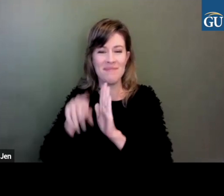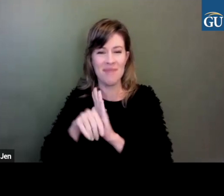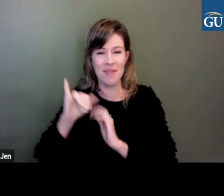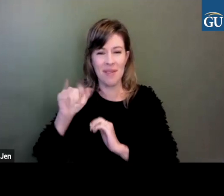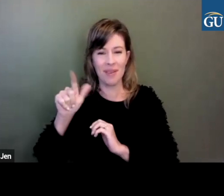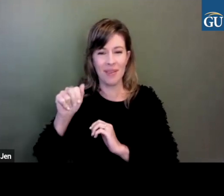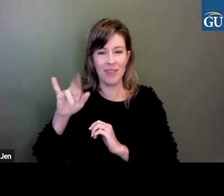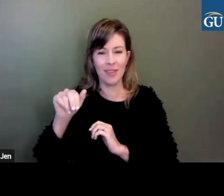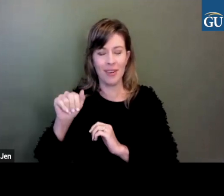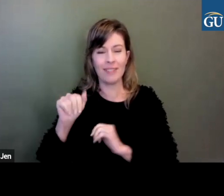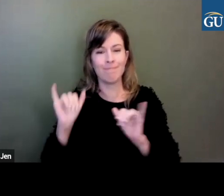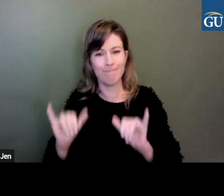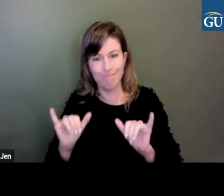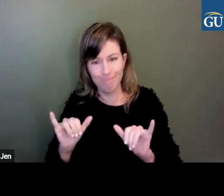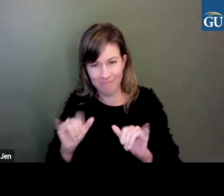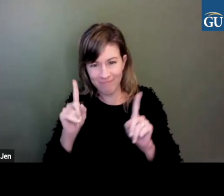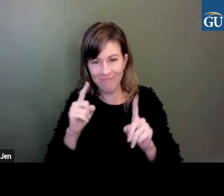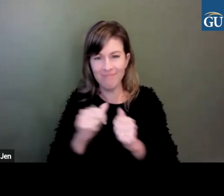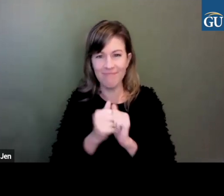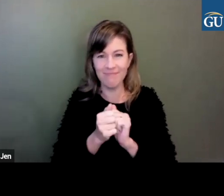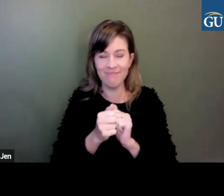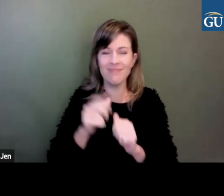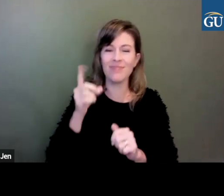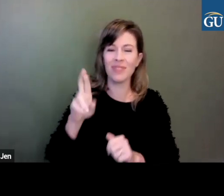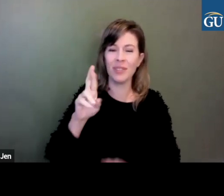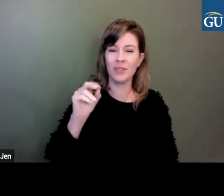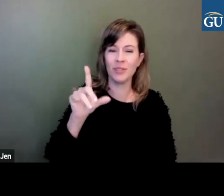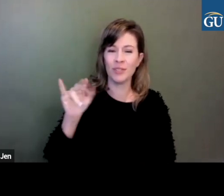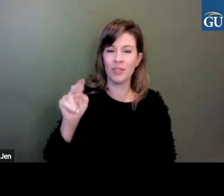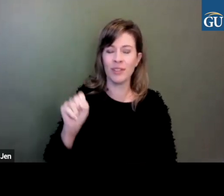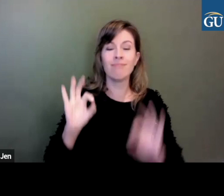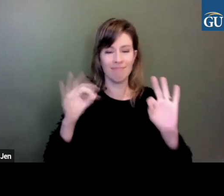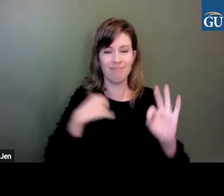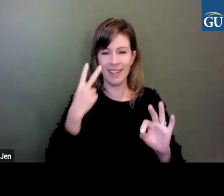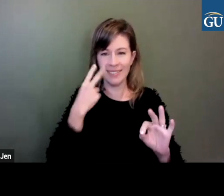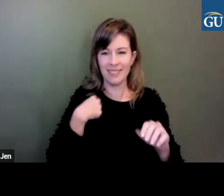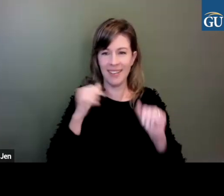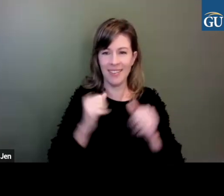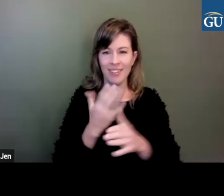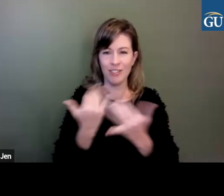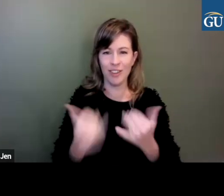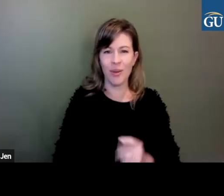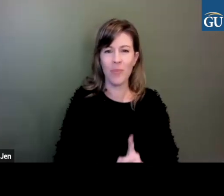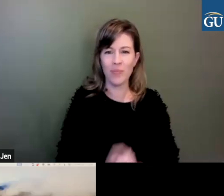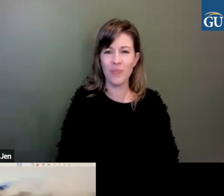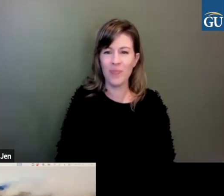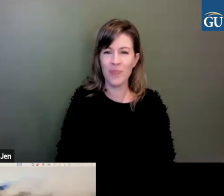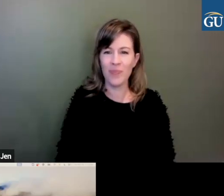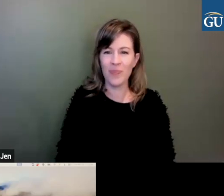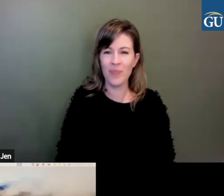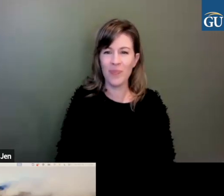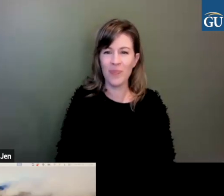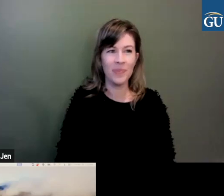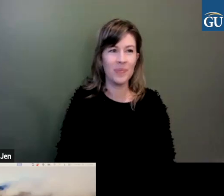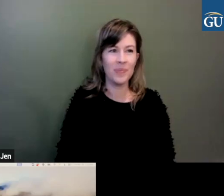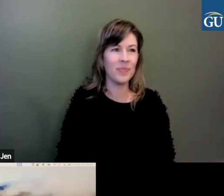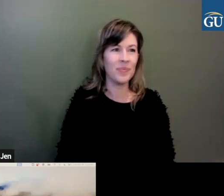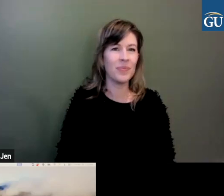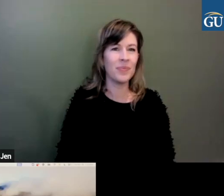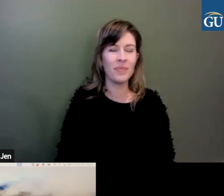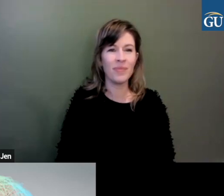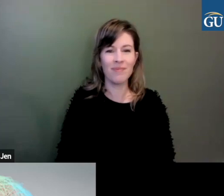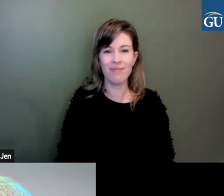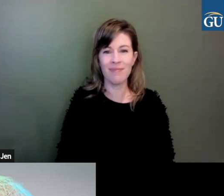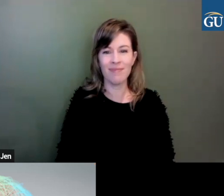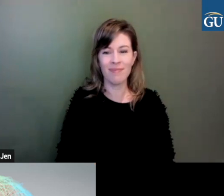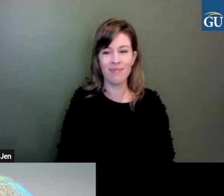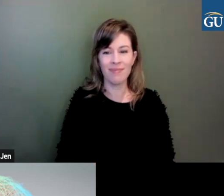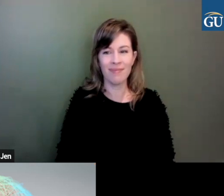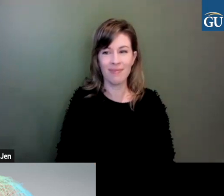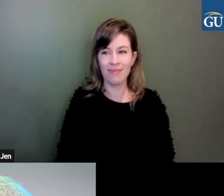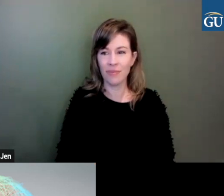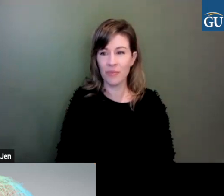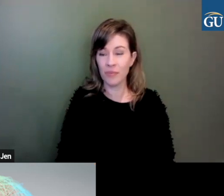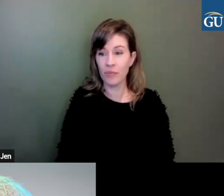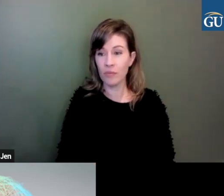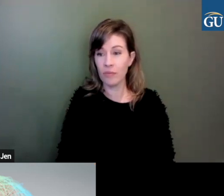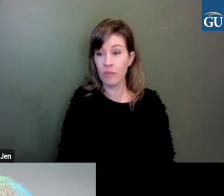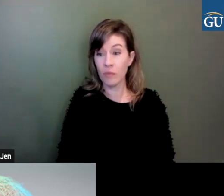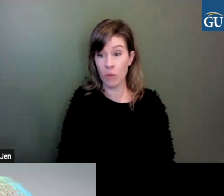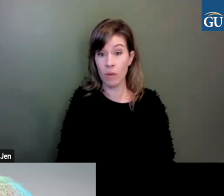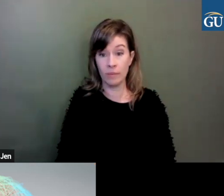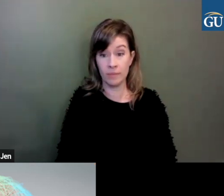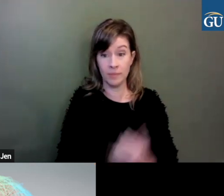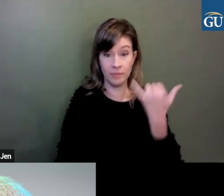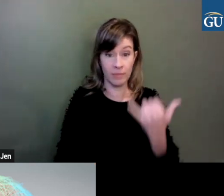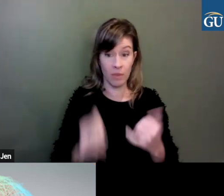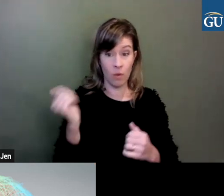right. Okay. It's working now.